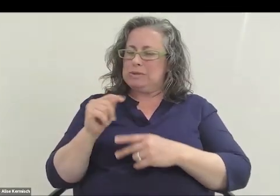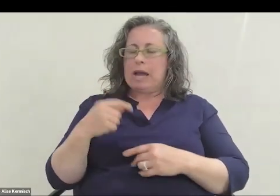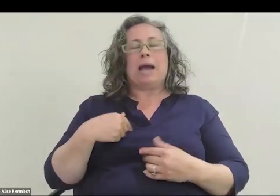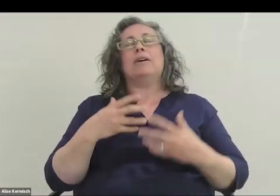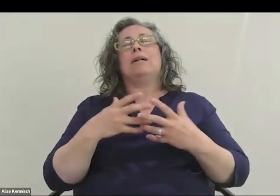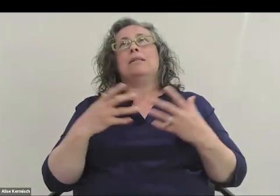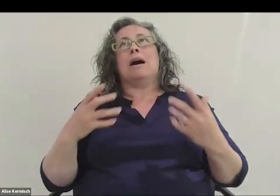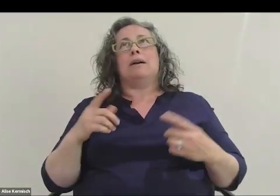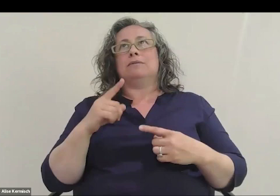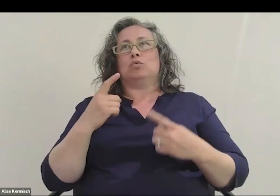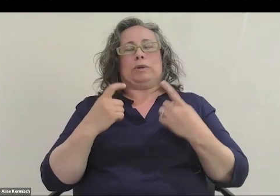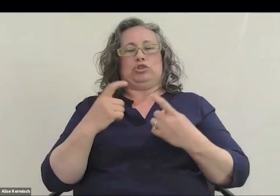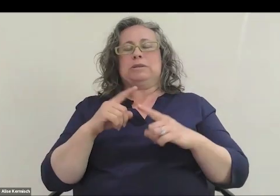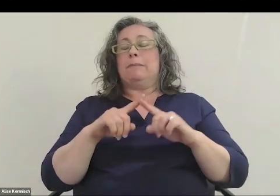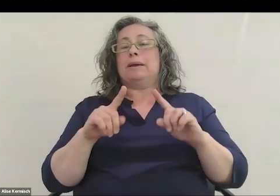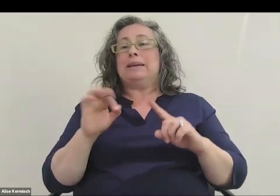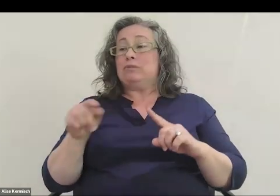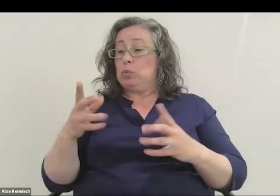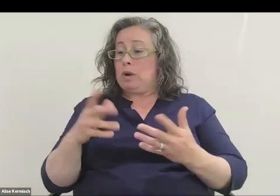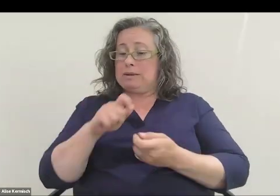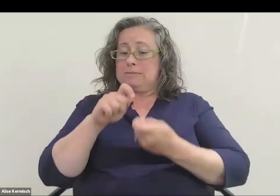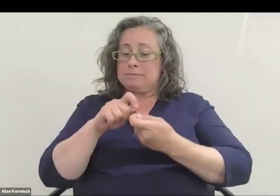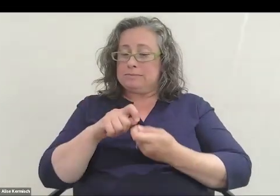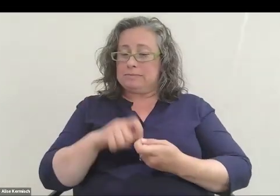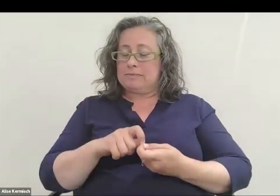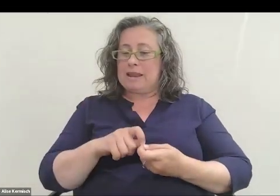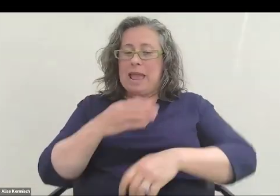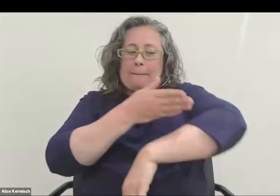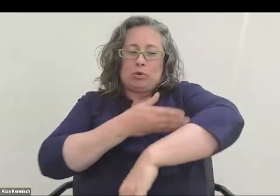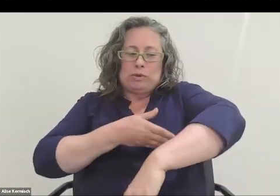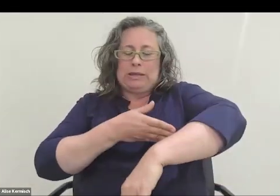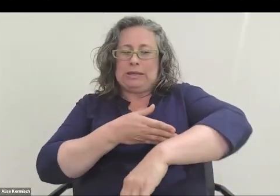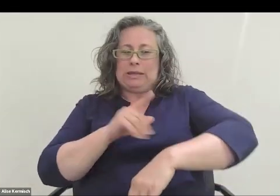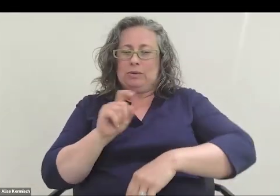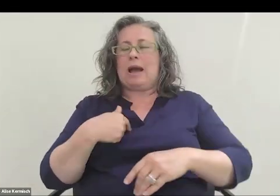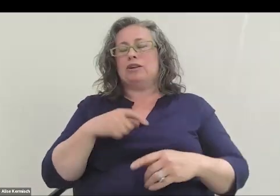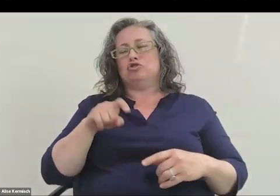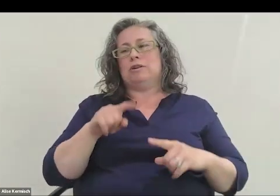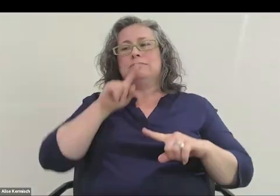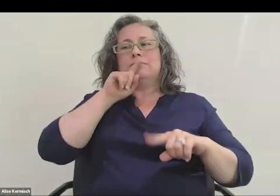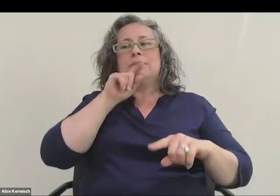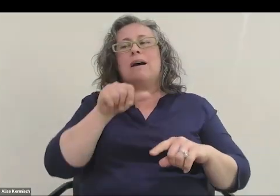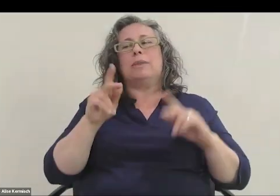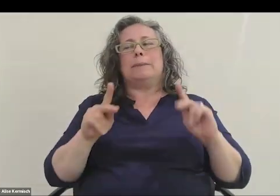If you want to have a very specific amputee conversation, I should probably answer other people's questions because I want to say a lot about this,